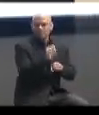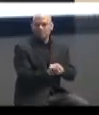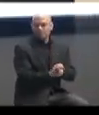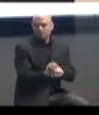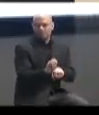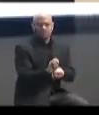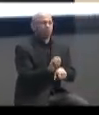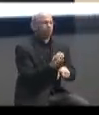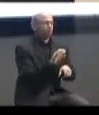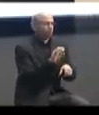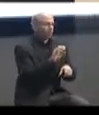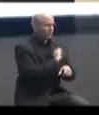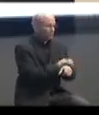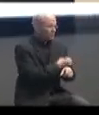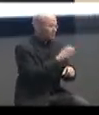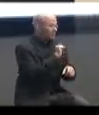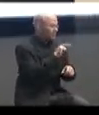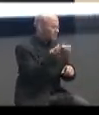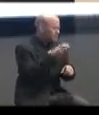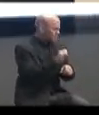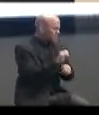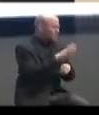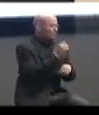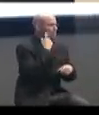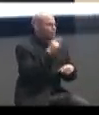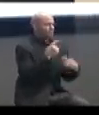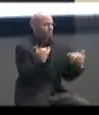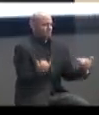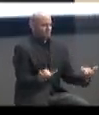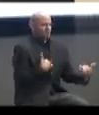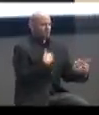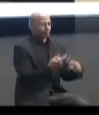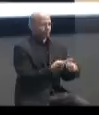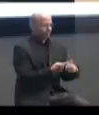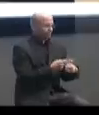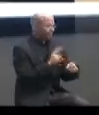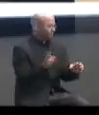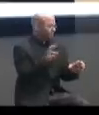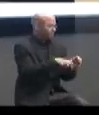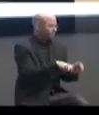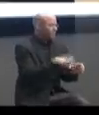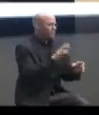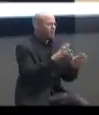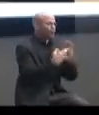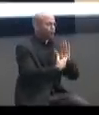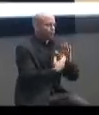SOUTHEAST ENERGY EFFICIENCY ALLIANCE. FOR THE MOMENT I WILL -- I'VE STEPPED INTO THAT ROLE.